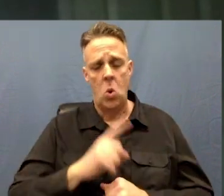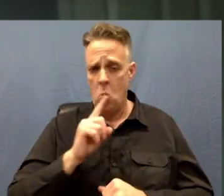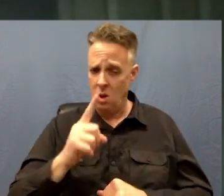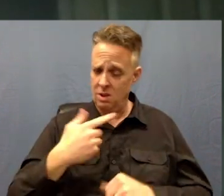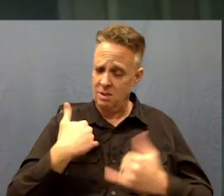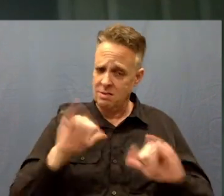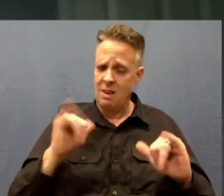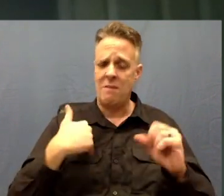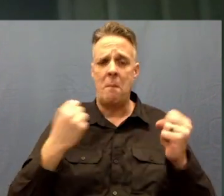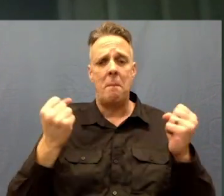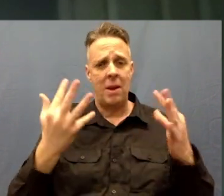WE HAVE MANY CHALLENGES WITH MIGRANT WORKERS.